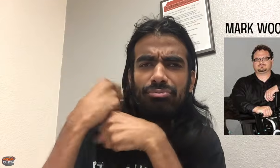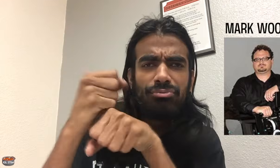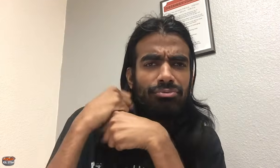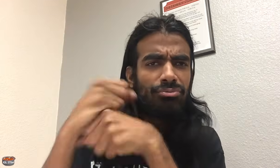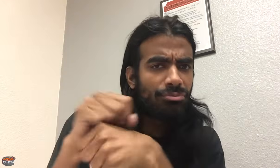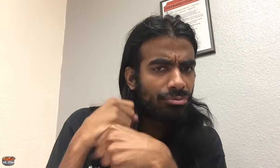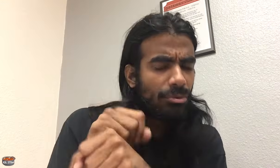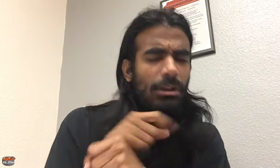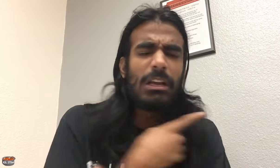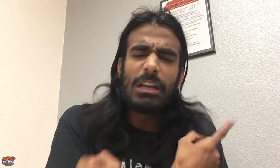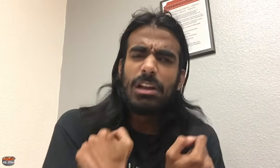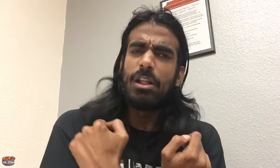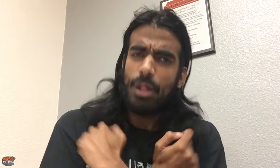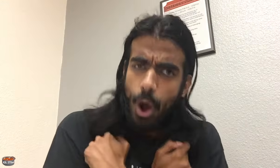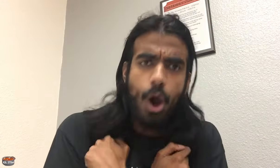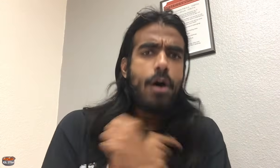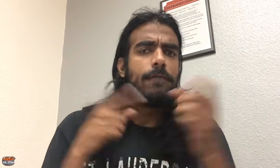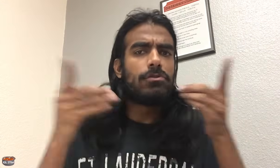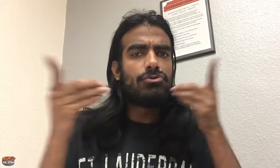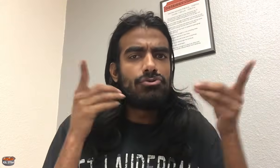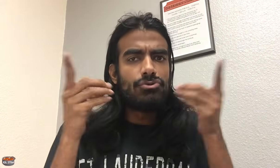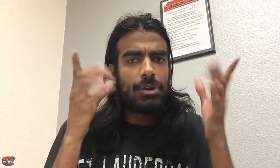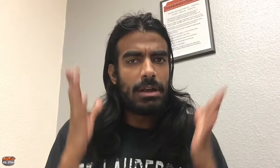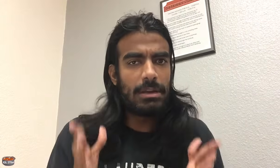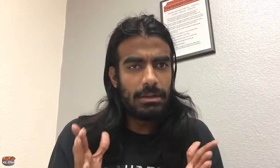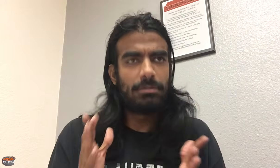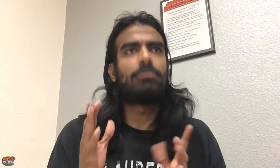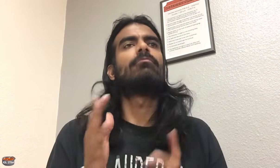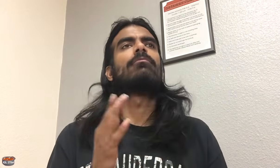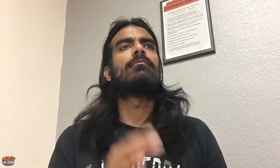He is amazing! All of the different movies that he makes. He has such a strong